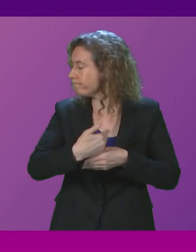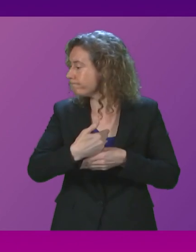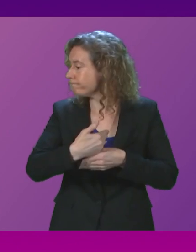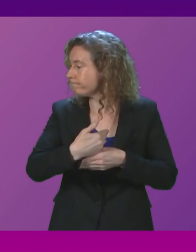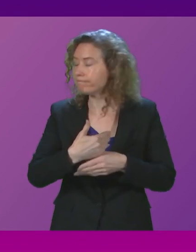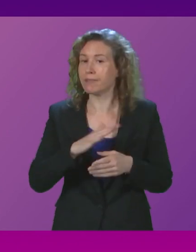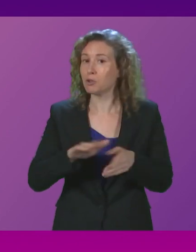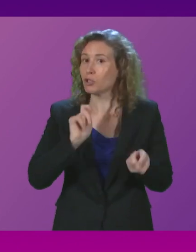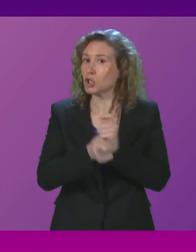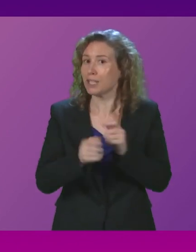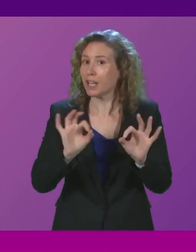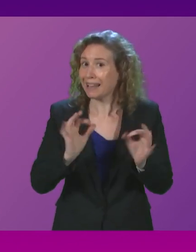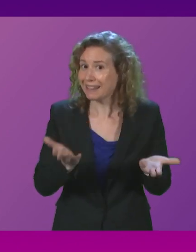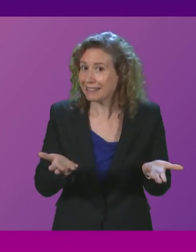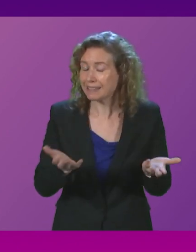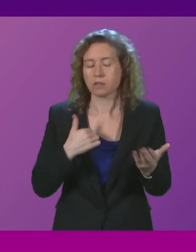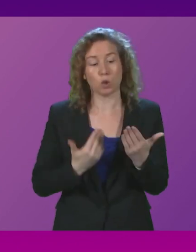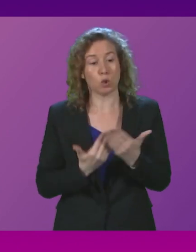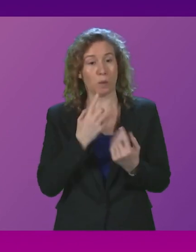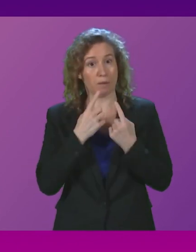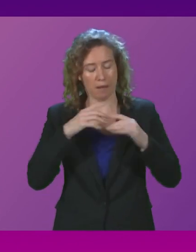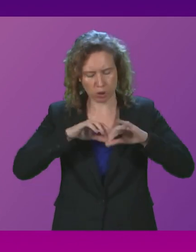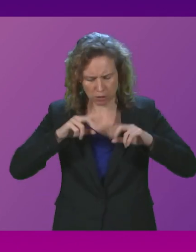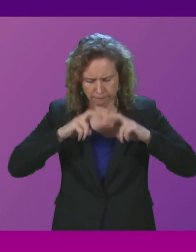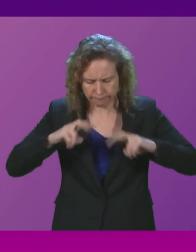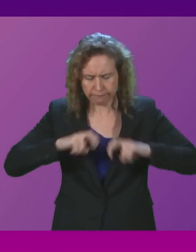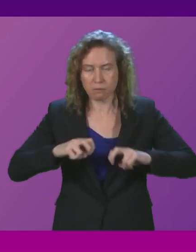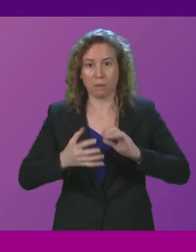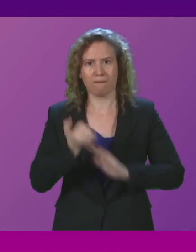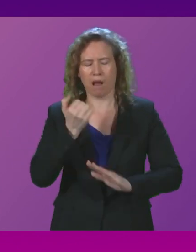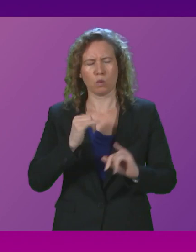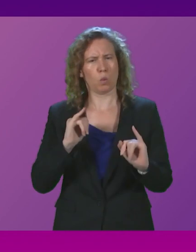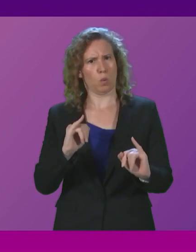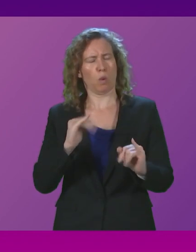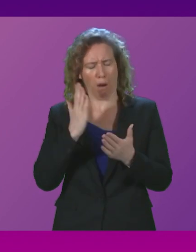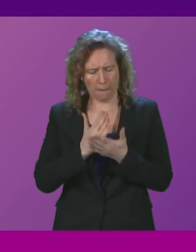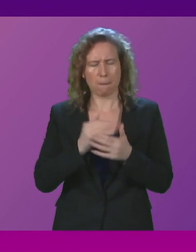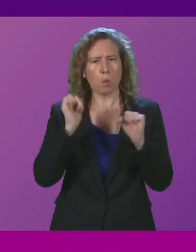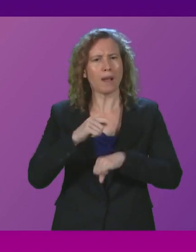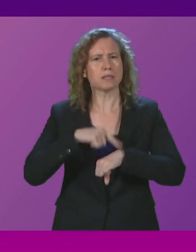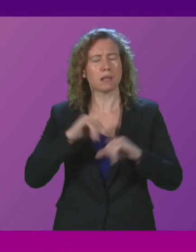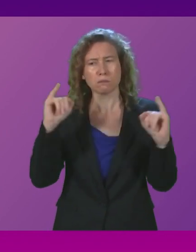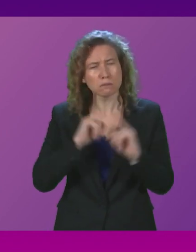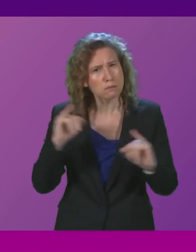New information that we have uncovered shows just how horrendous waiting times in Scottish hospitals are just now.